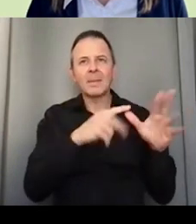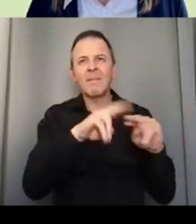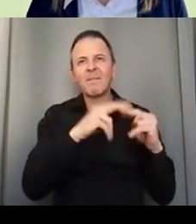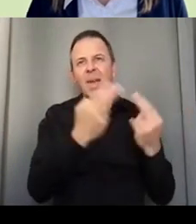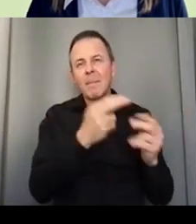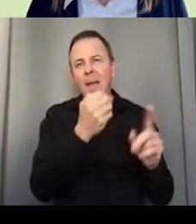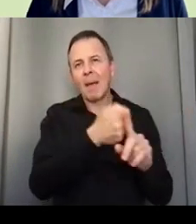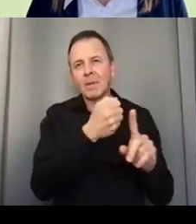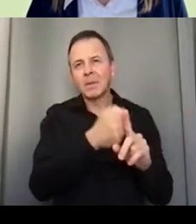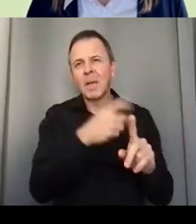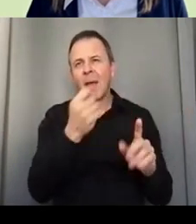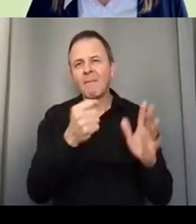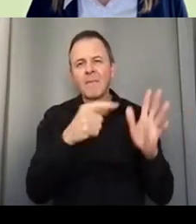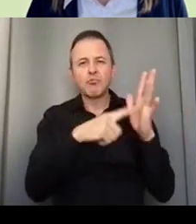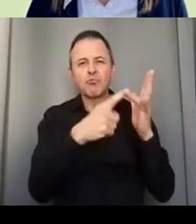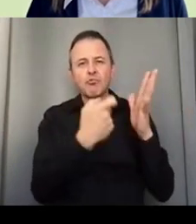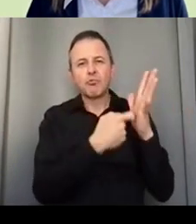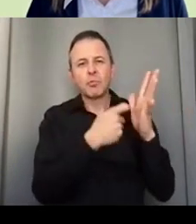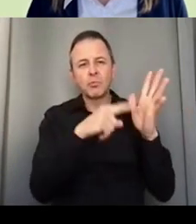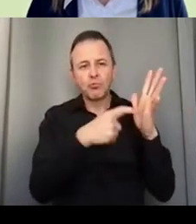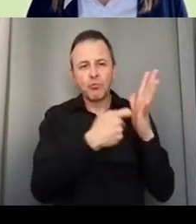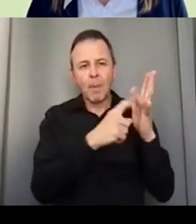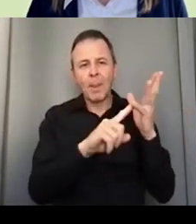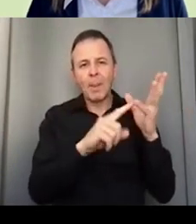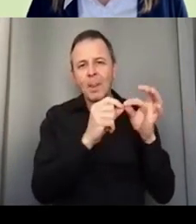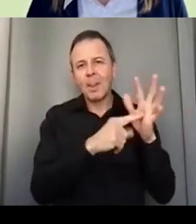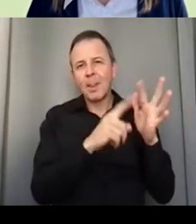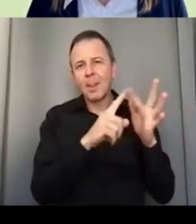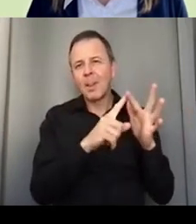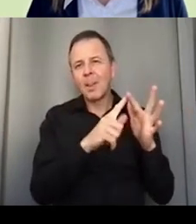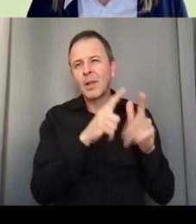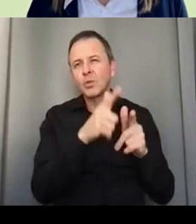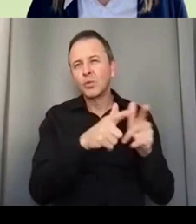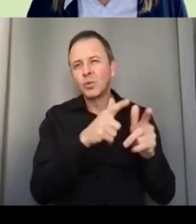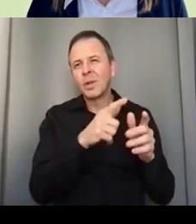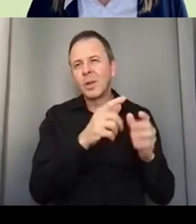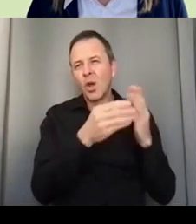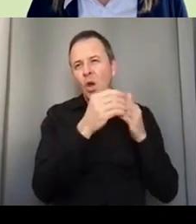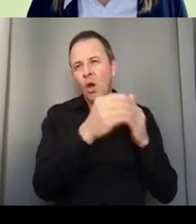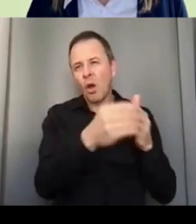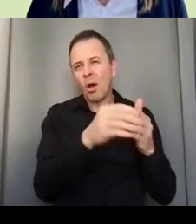our website and that contains links to address challenges with Services